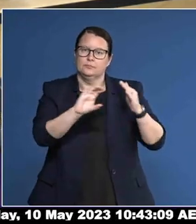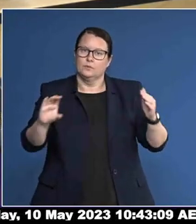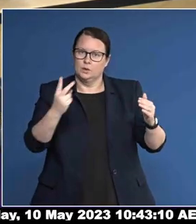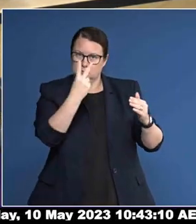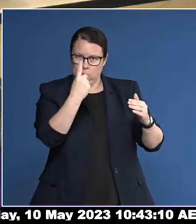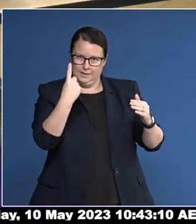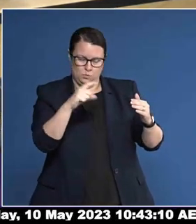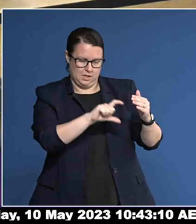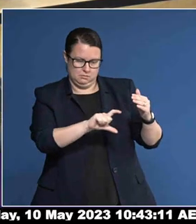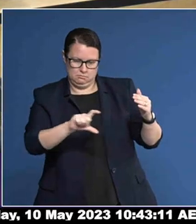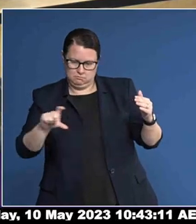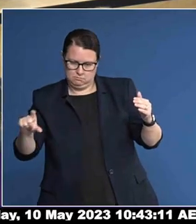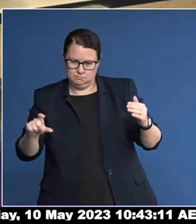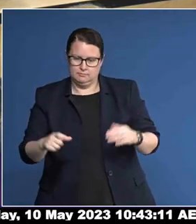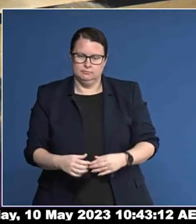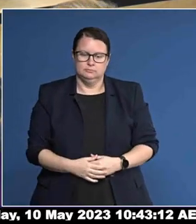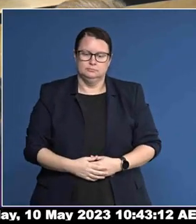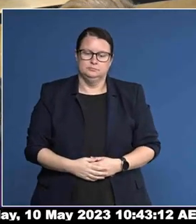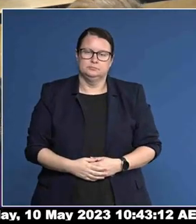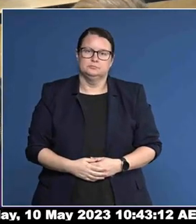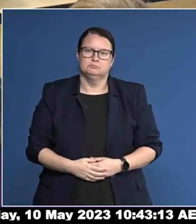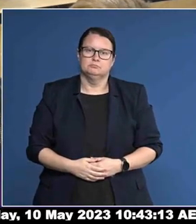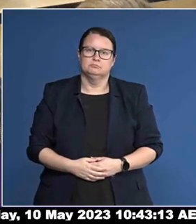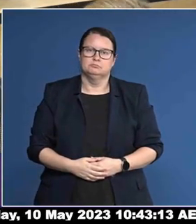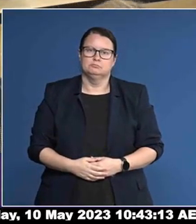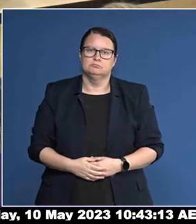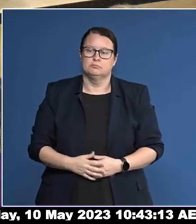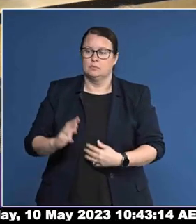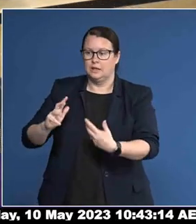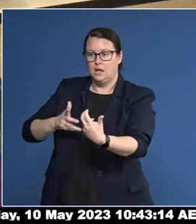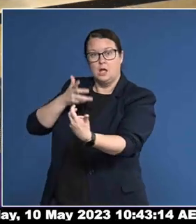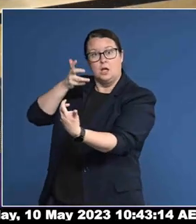'Adjustments do not usually include measures or actions that would ordinarily be the